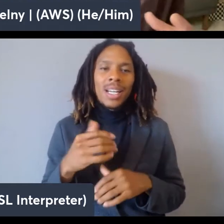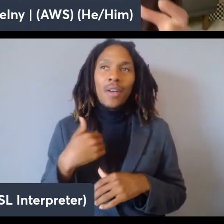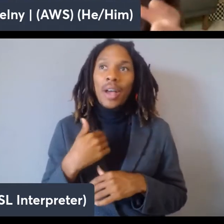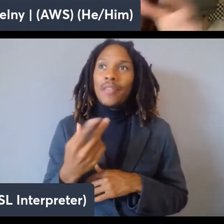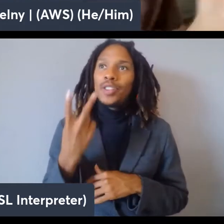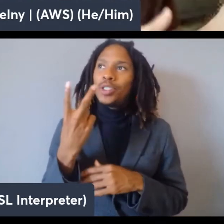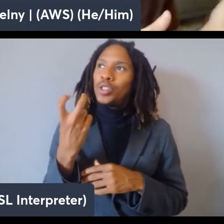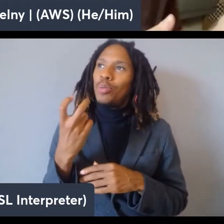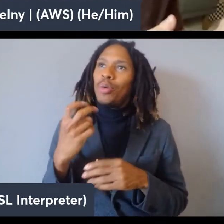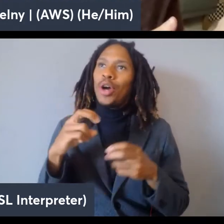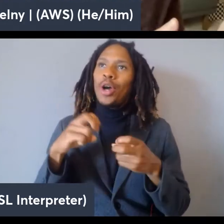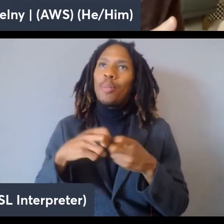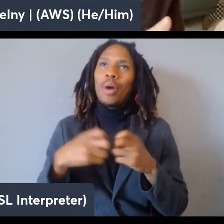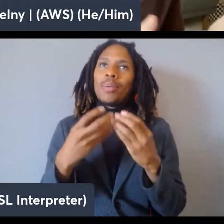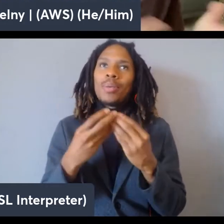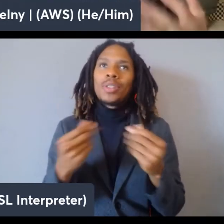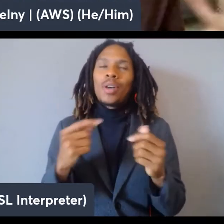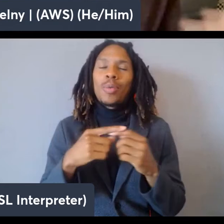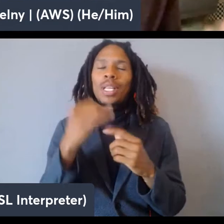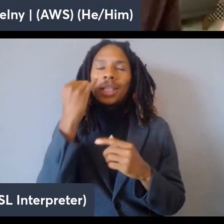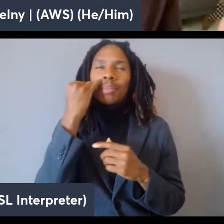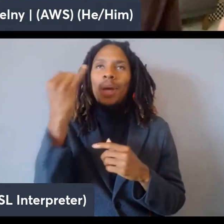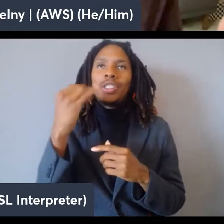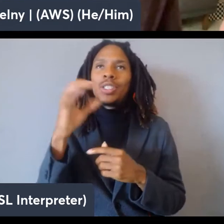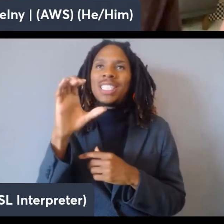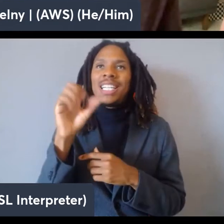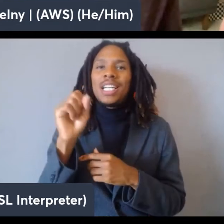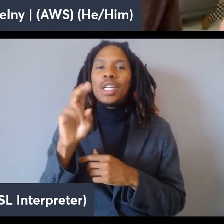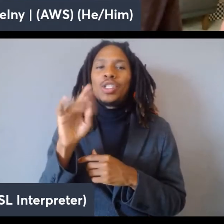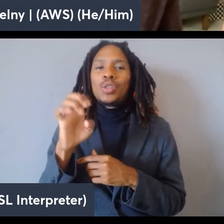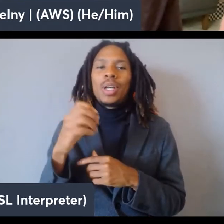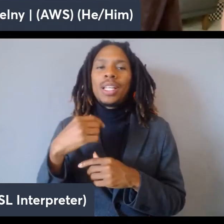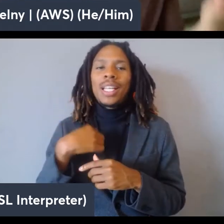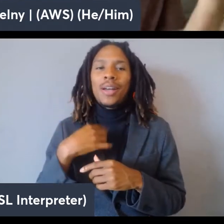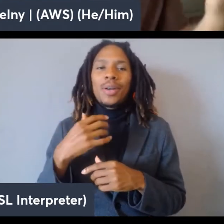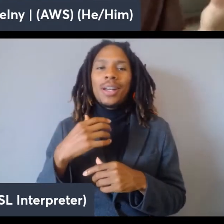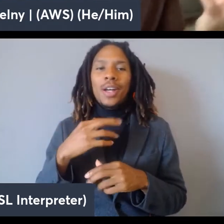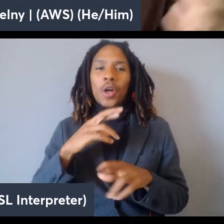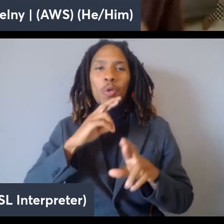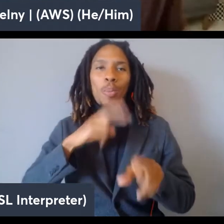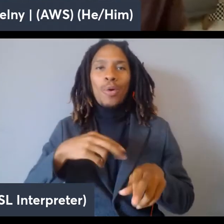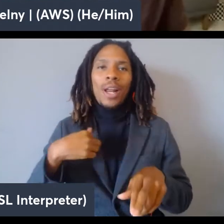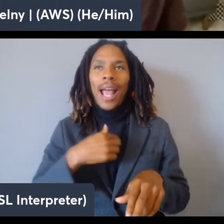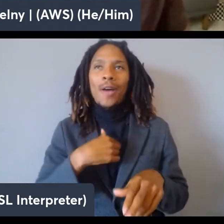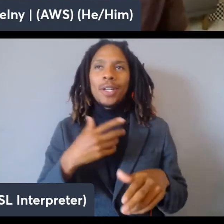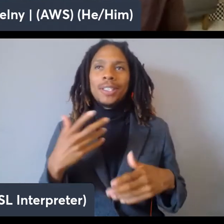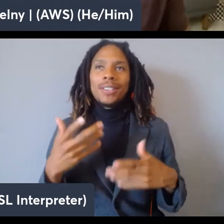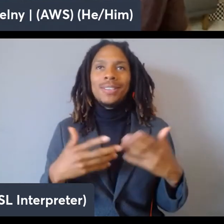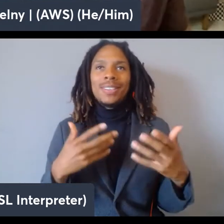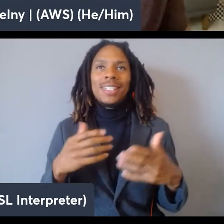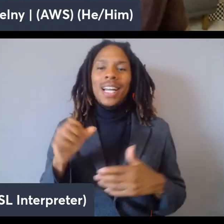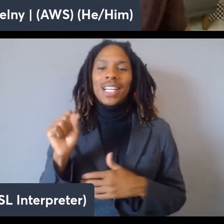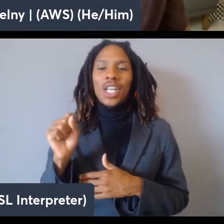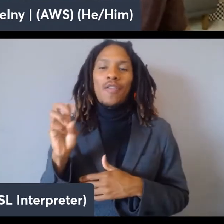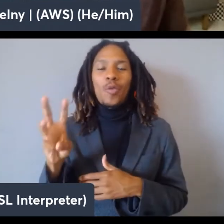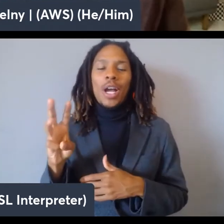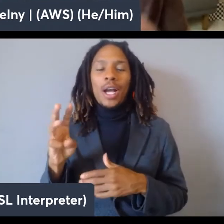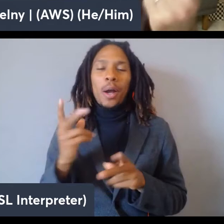with this imaginary C-suite that you and I are reporting up our software product metrics too, okay?